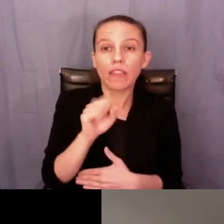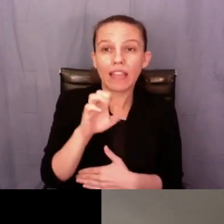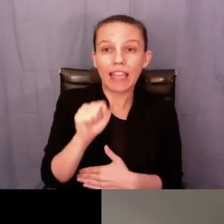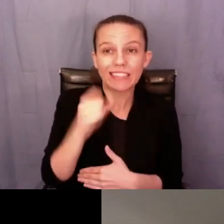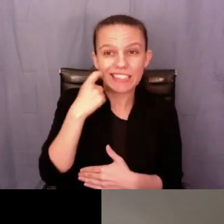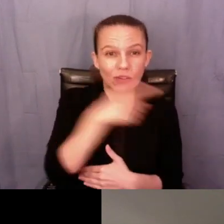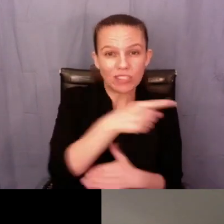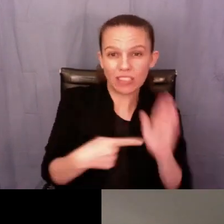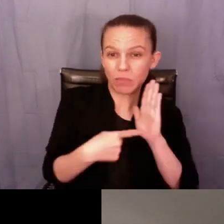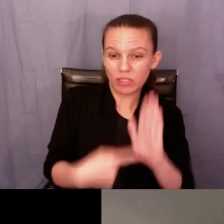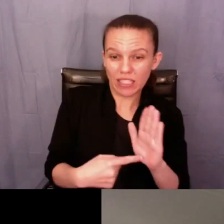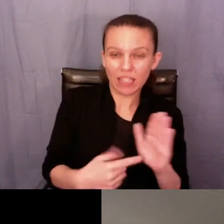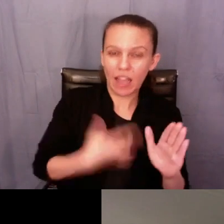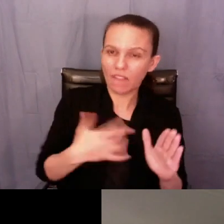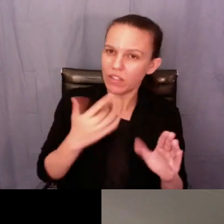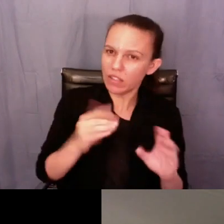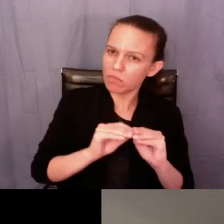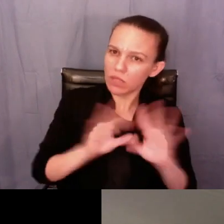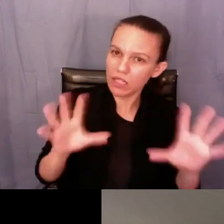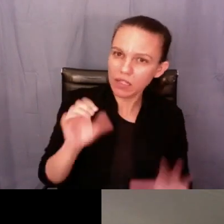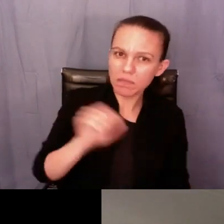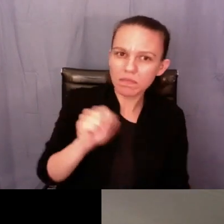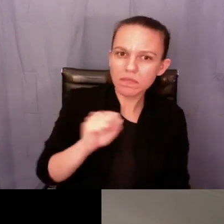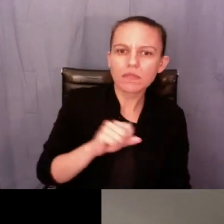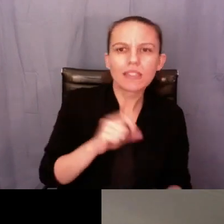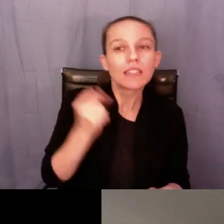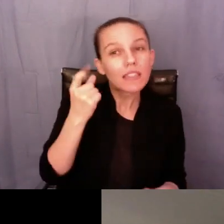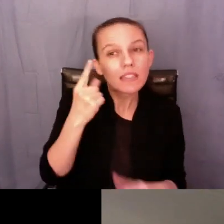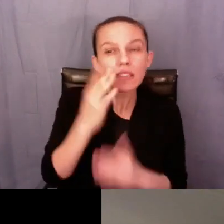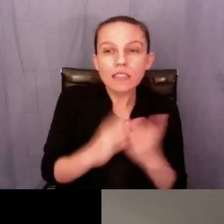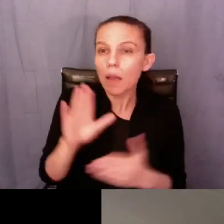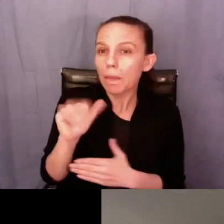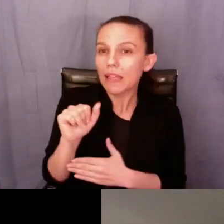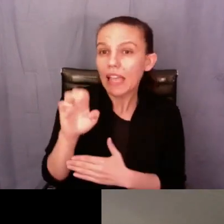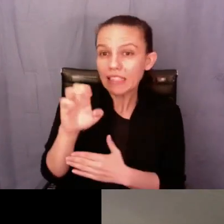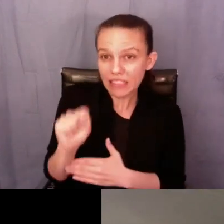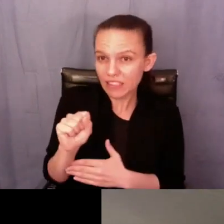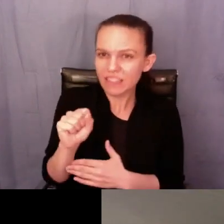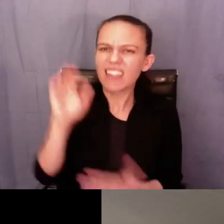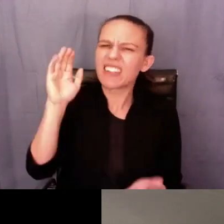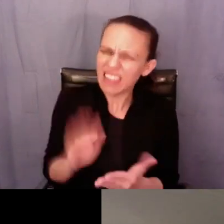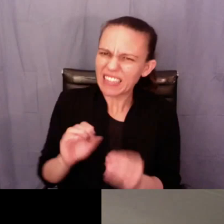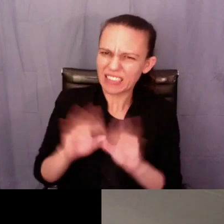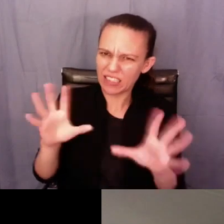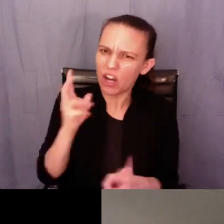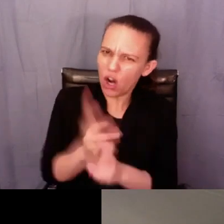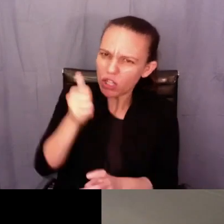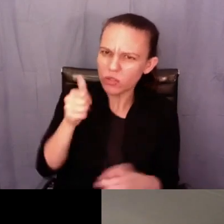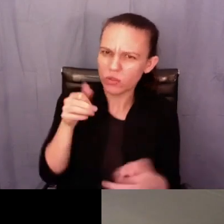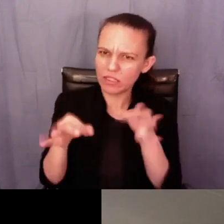i think very clear but there are cases which are less clear to explain for example